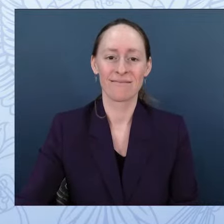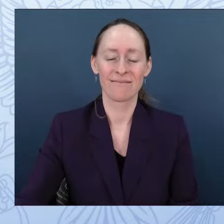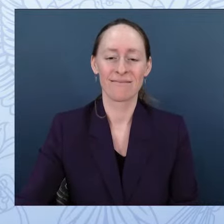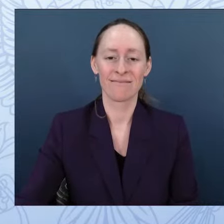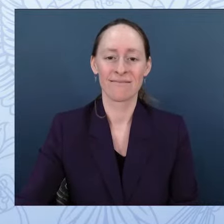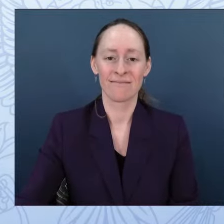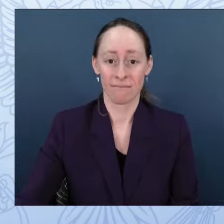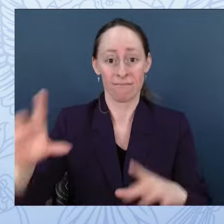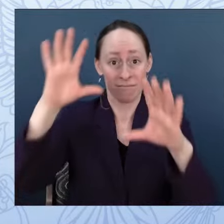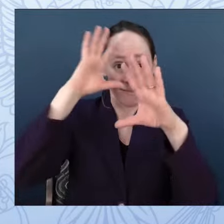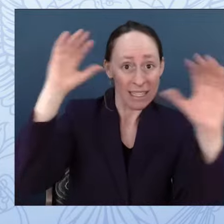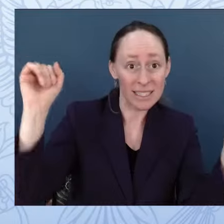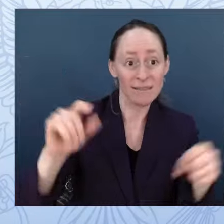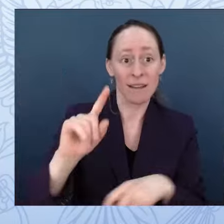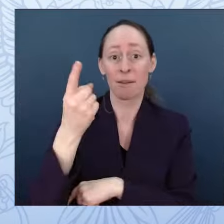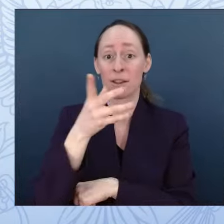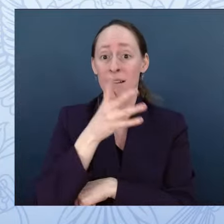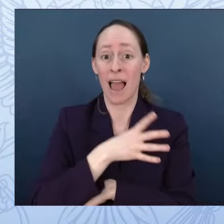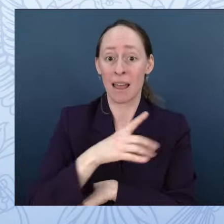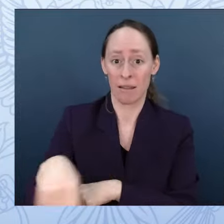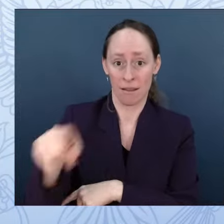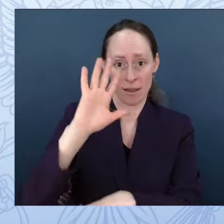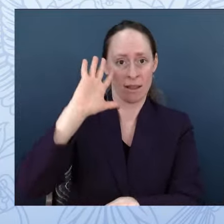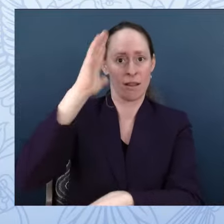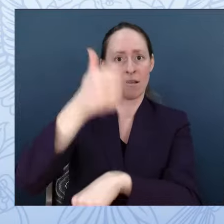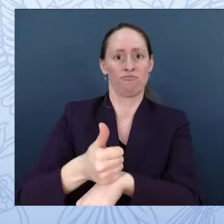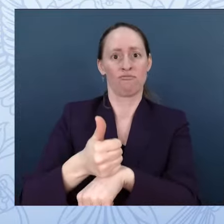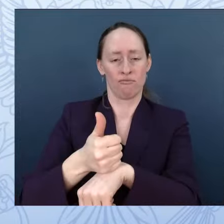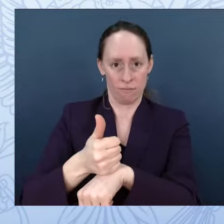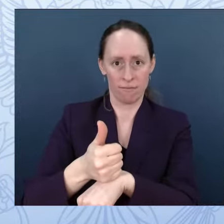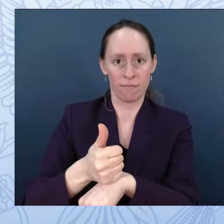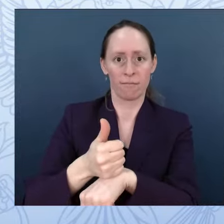it was to end cancer as we know it, that's to decrease the death rate from cancer